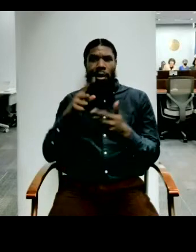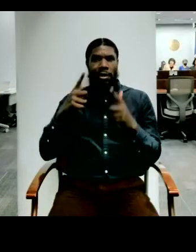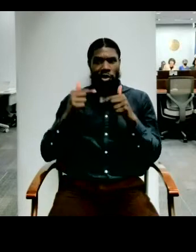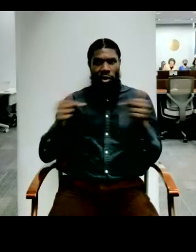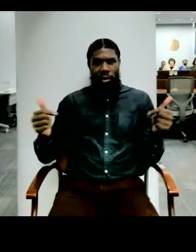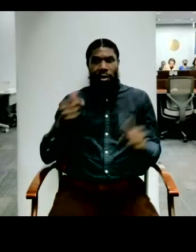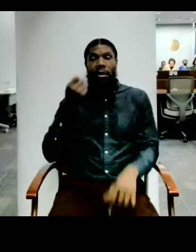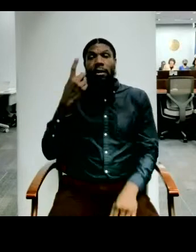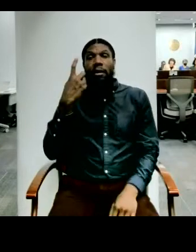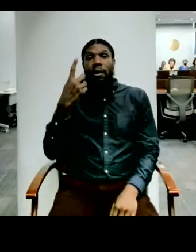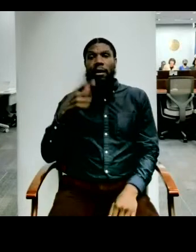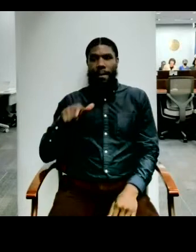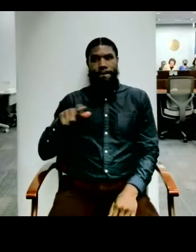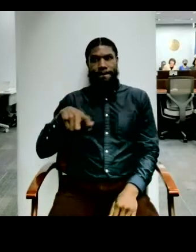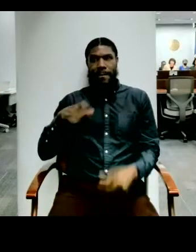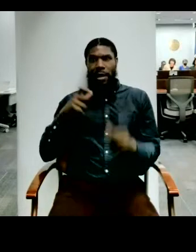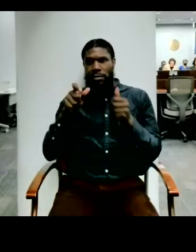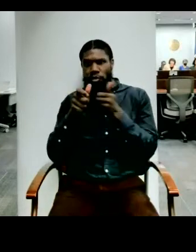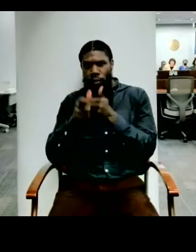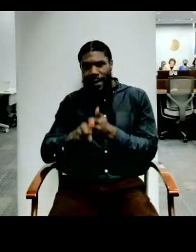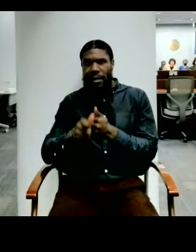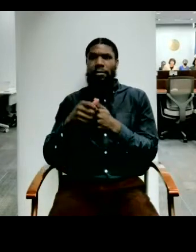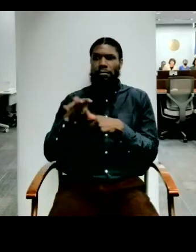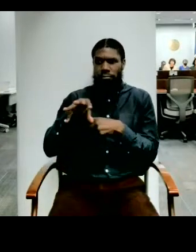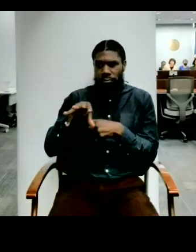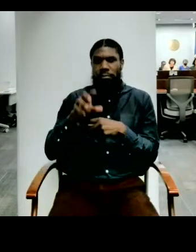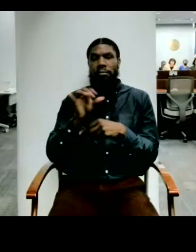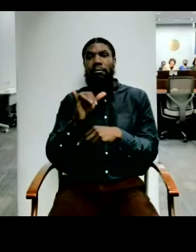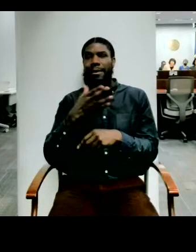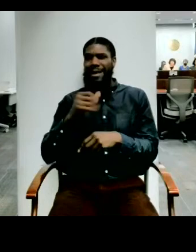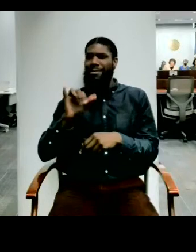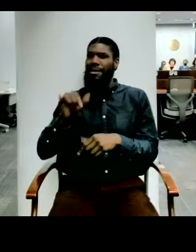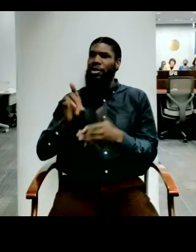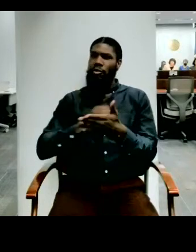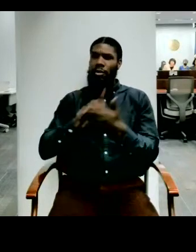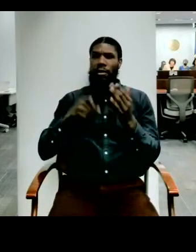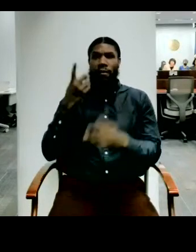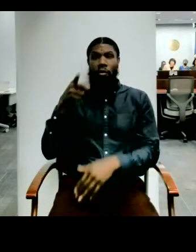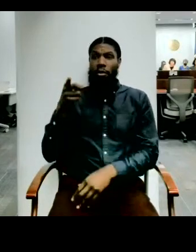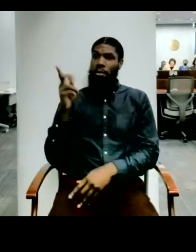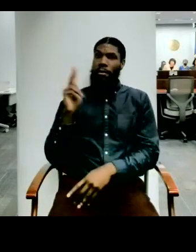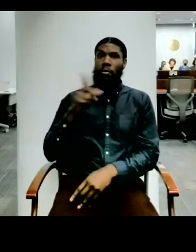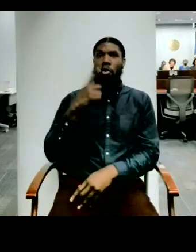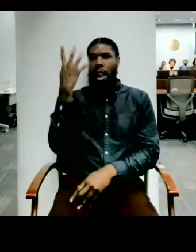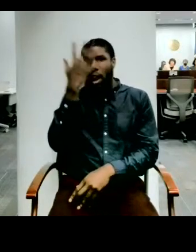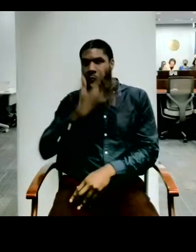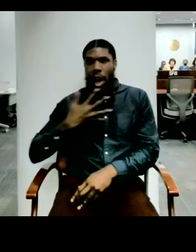discrimination issues for those of us who look, move or work differently because of a disability.